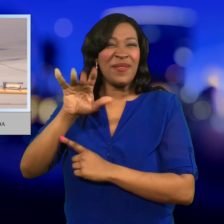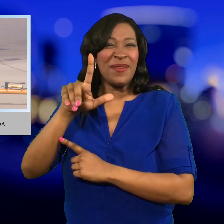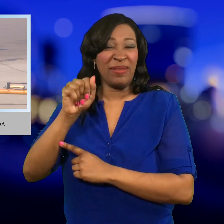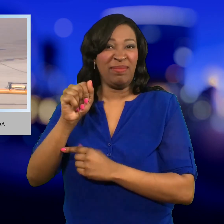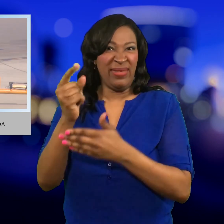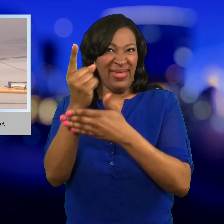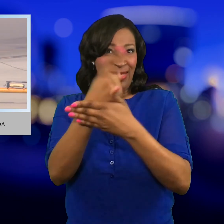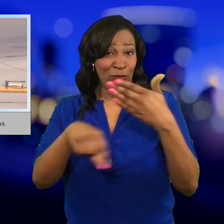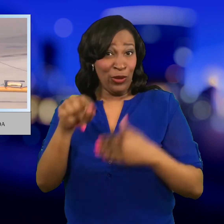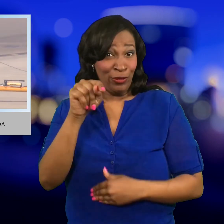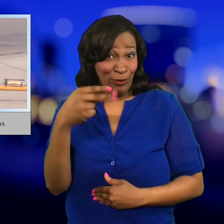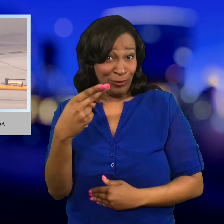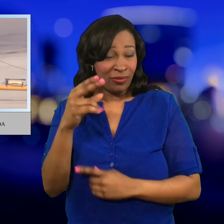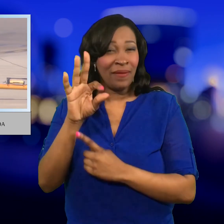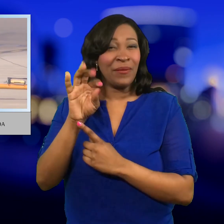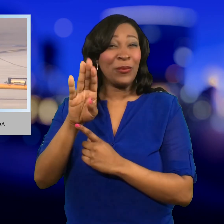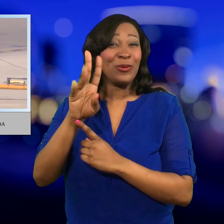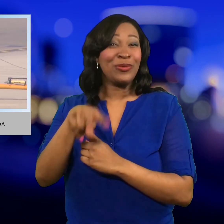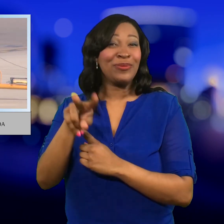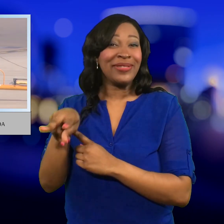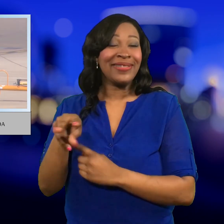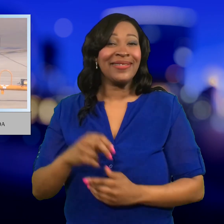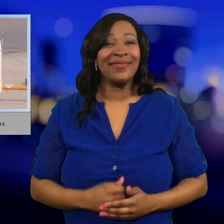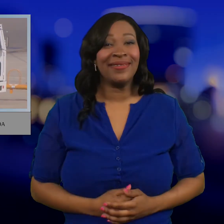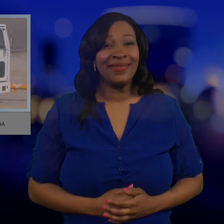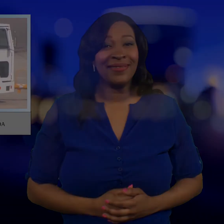February 22nd, along with the NHL's Florida Panthers.